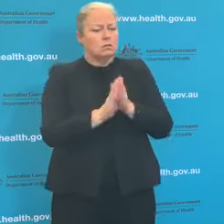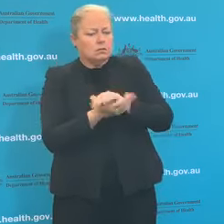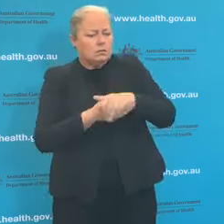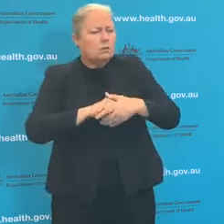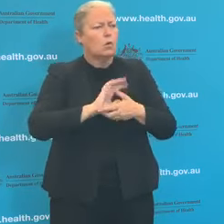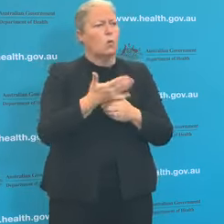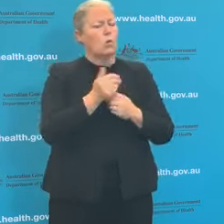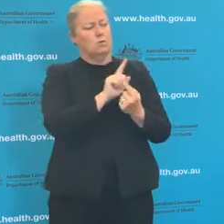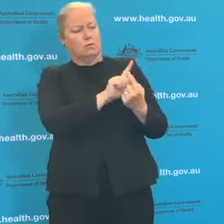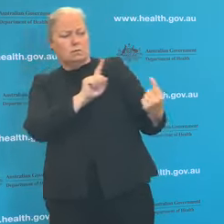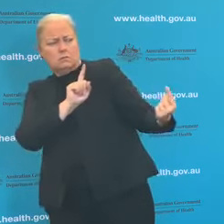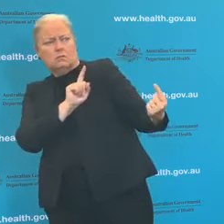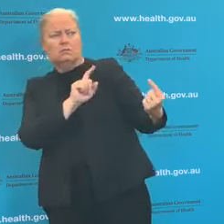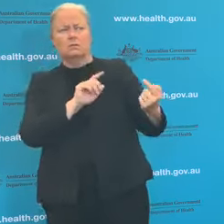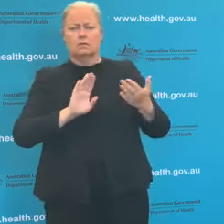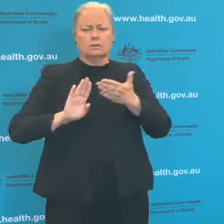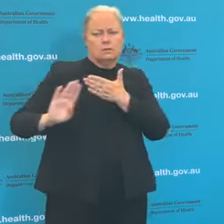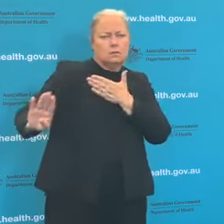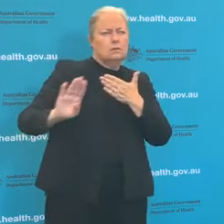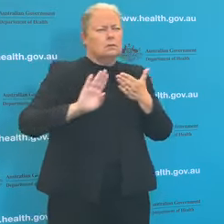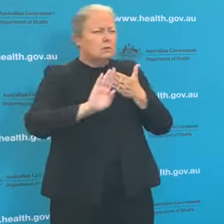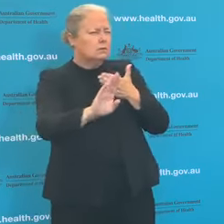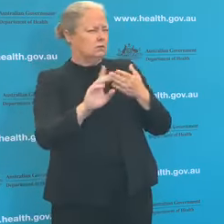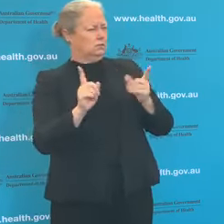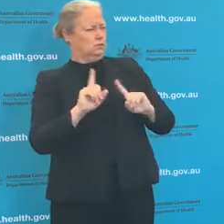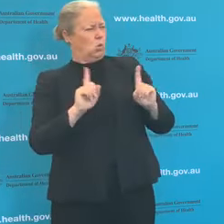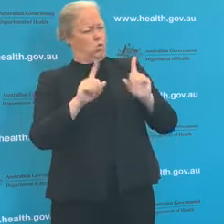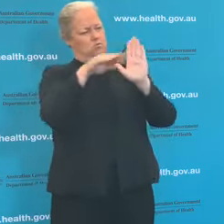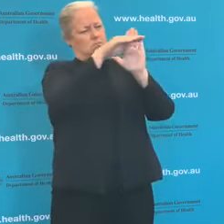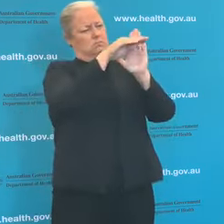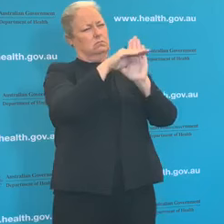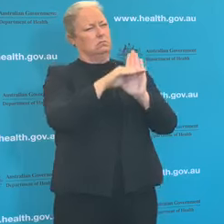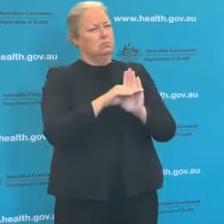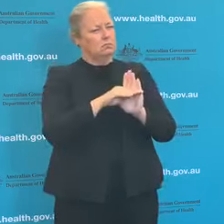Is there anything else? And have we seen the end of hot desking, the practice?